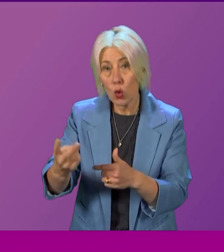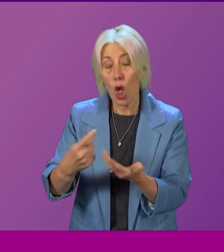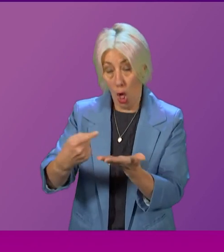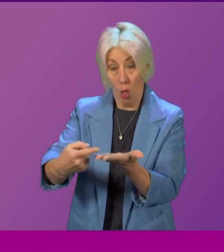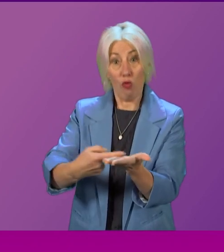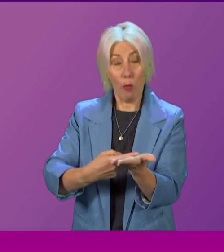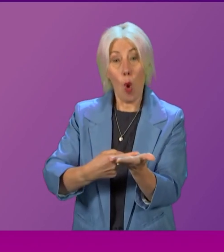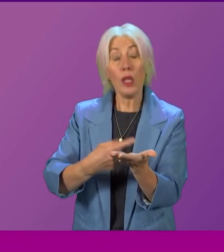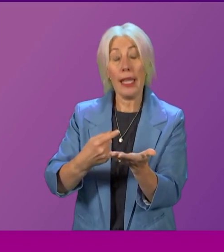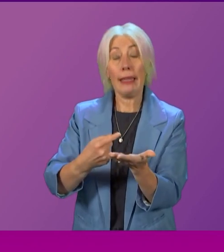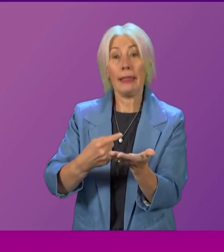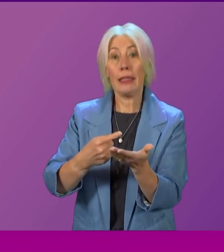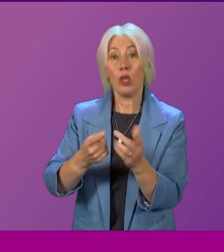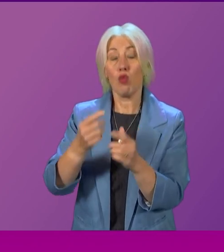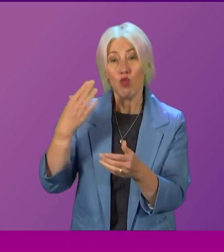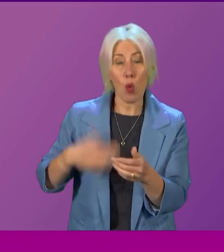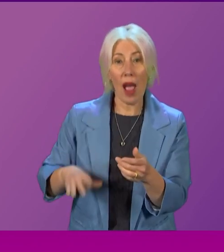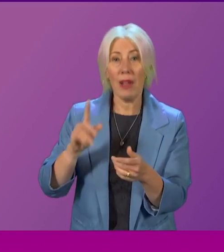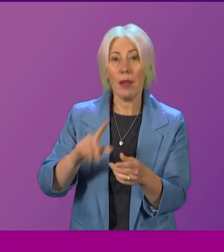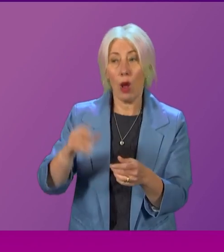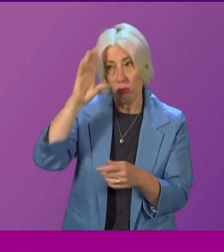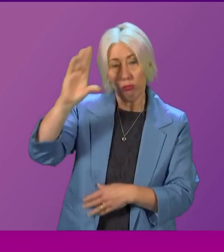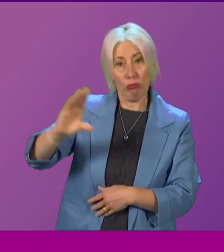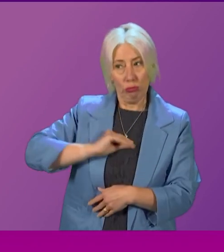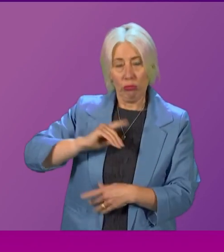to include notification about an application for gender recognition.